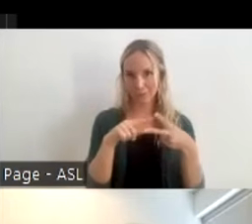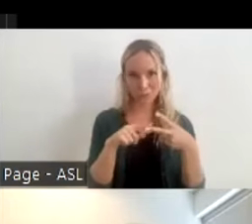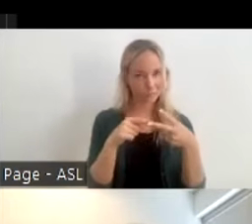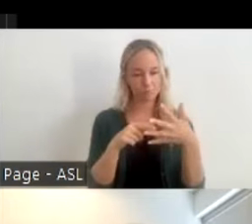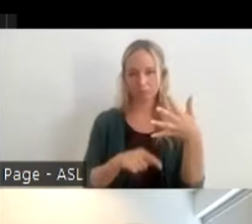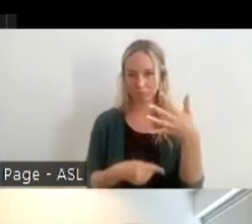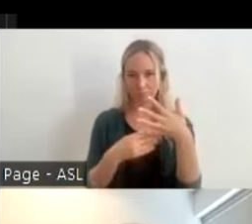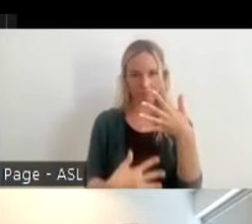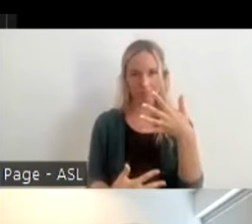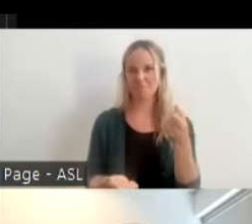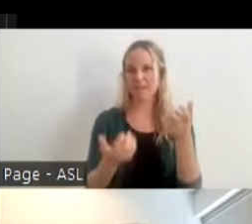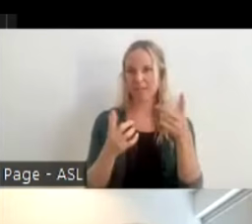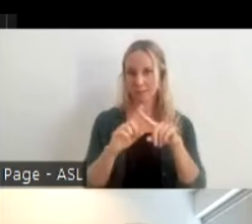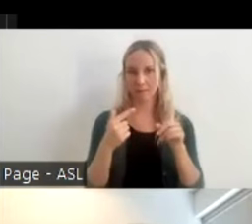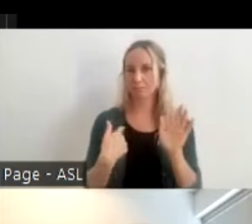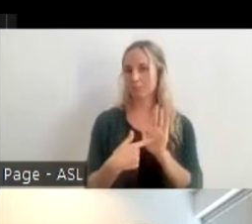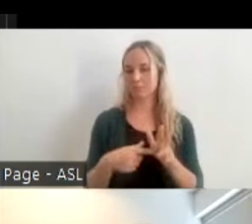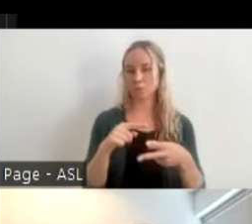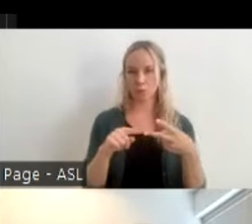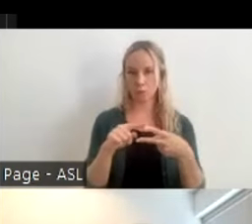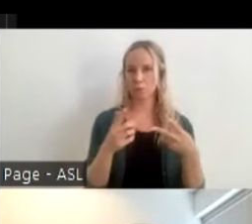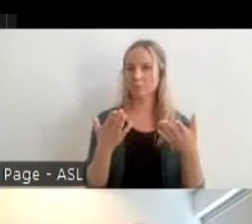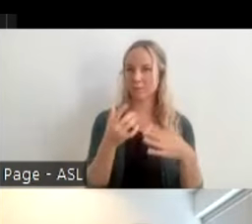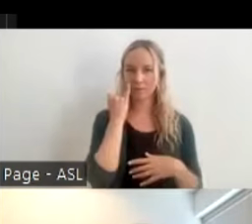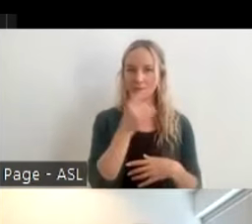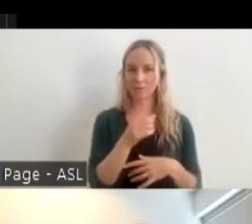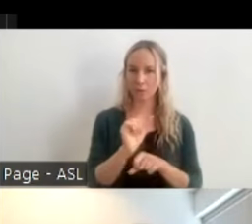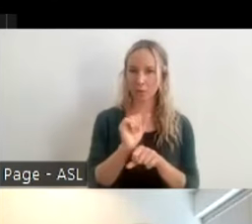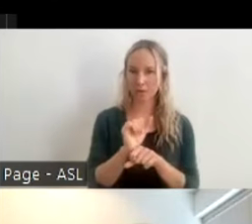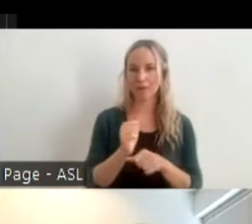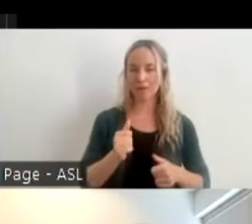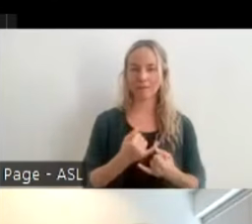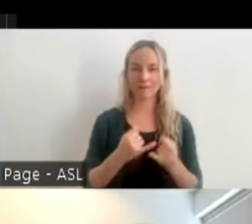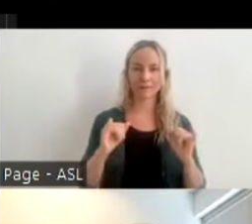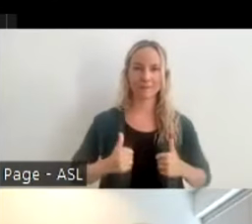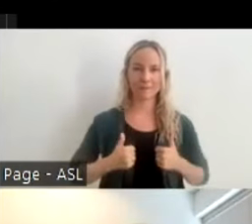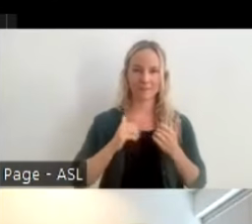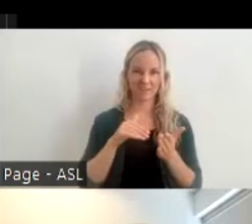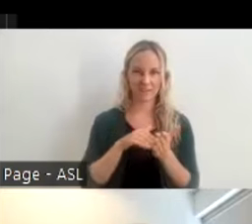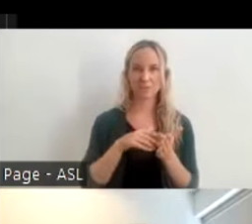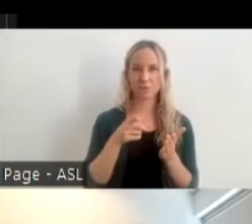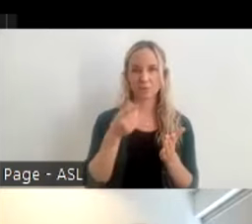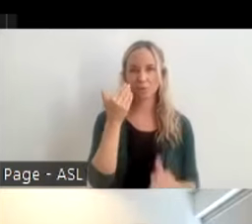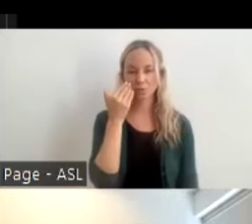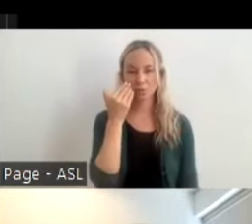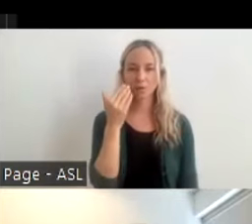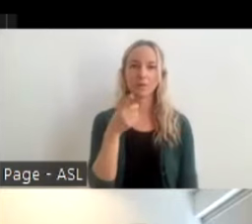independent living centers work on a wide variety of ways that places of public accommodation can modify the way they provide goods or services to people with